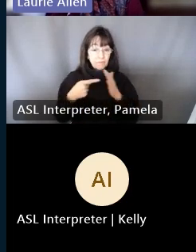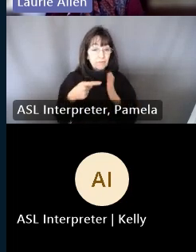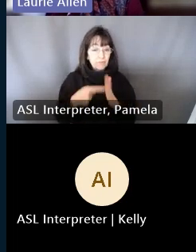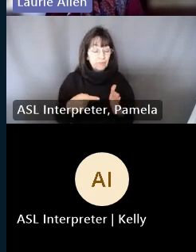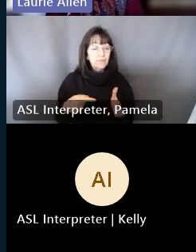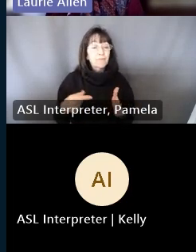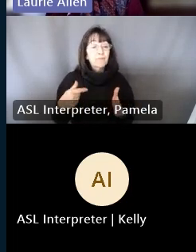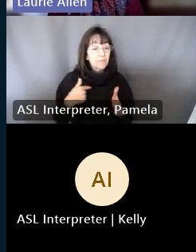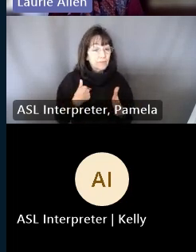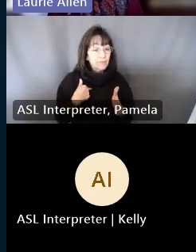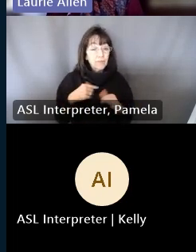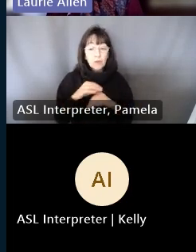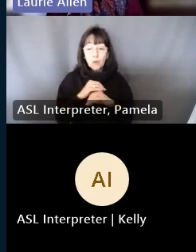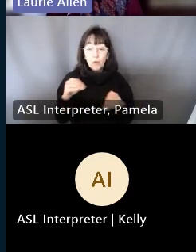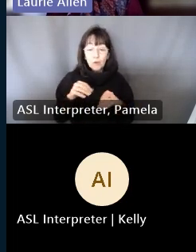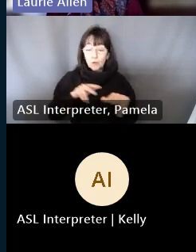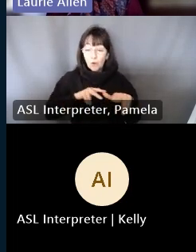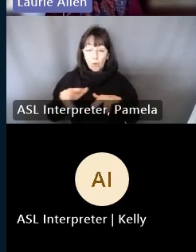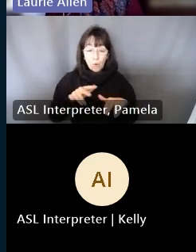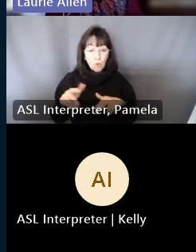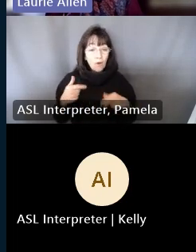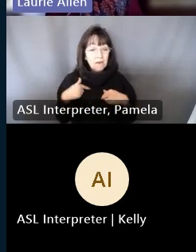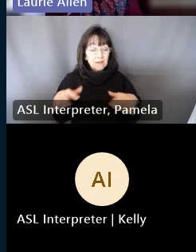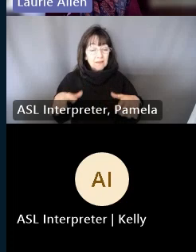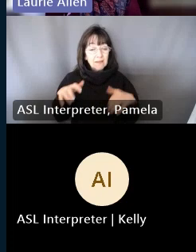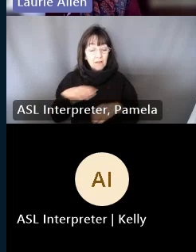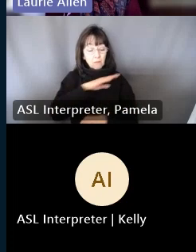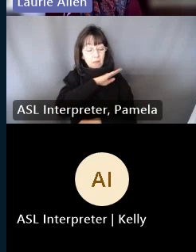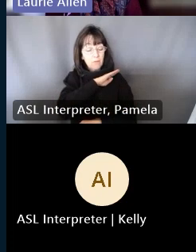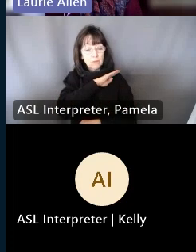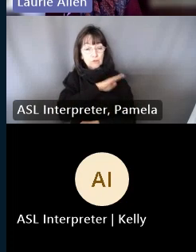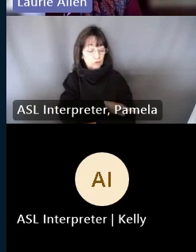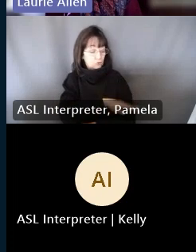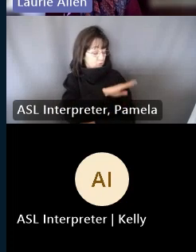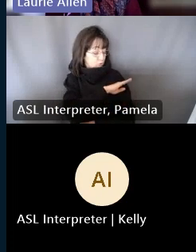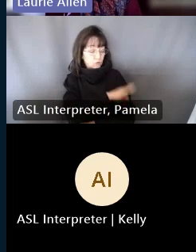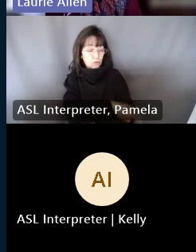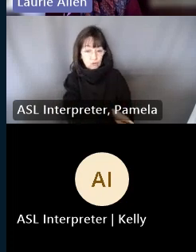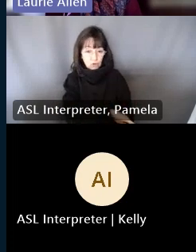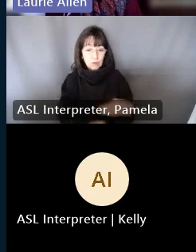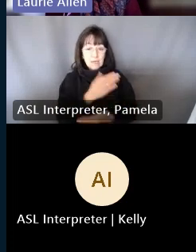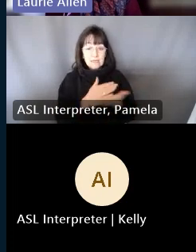My level of paralysis starts just below my shoulders. So I have some arm function, no hand function, and I use a wheelchair.